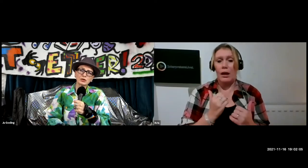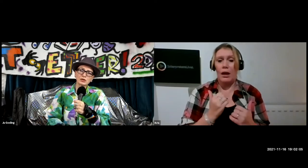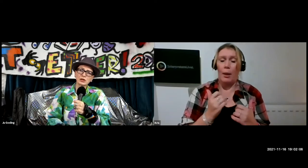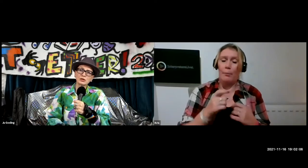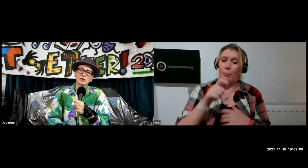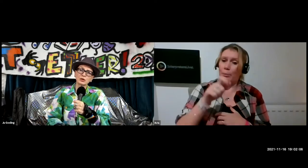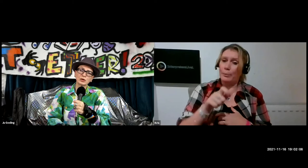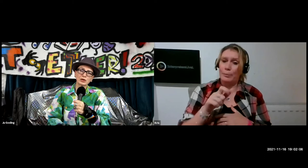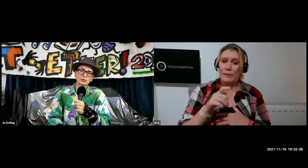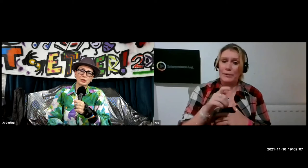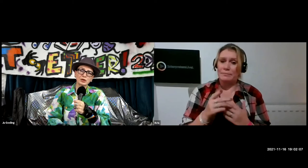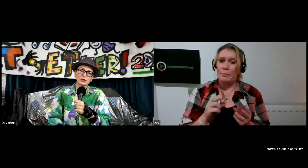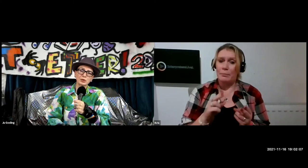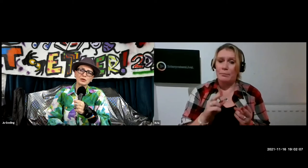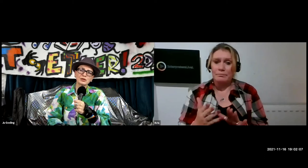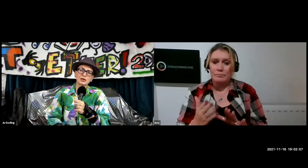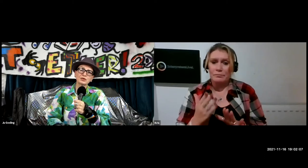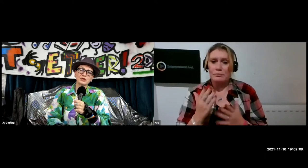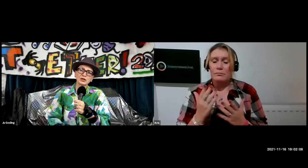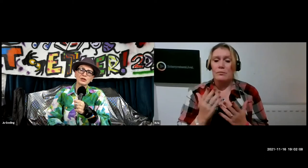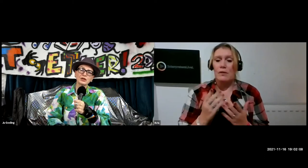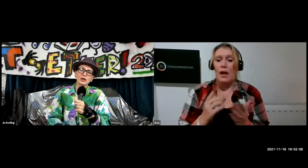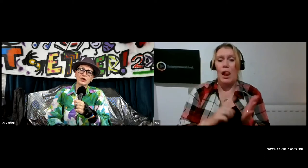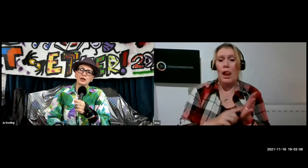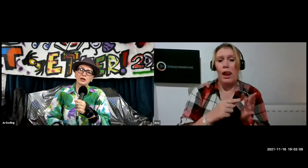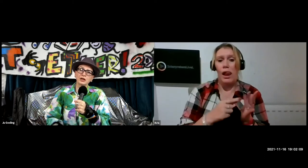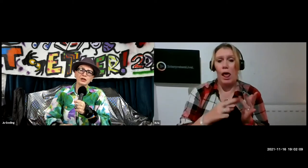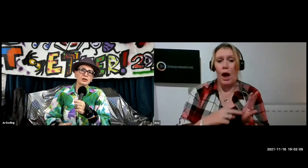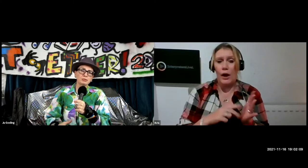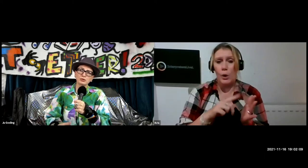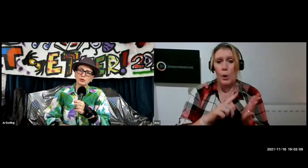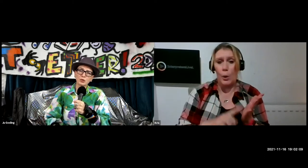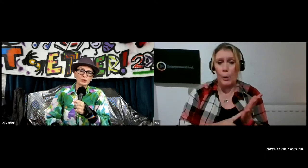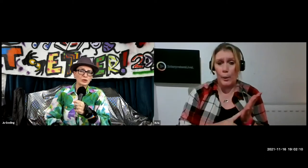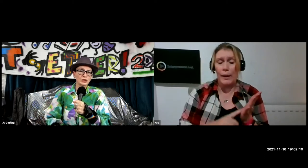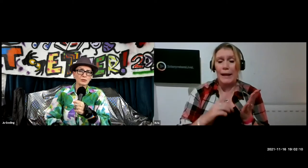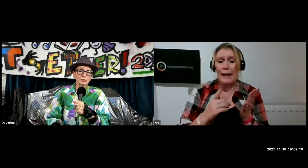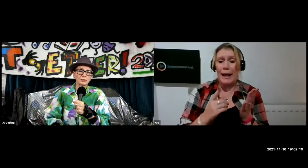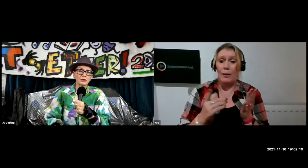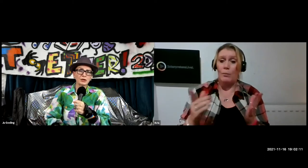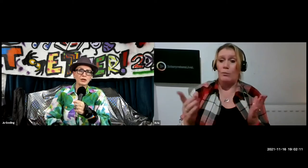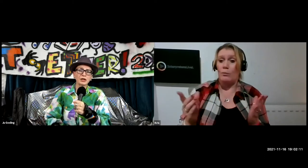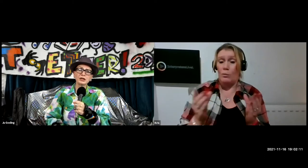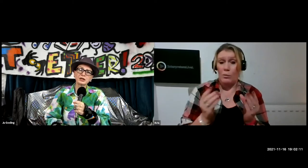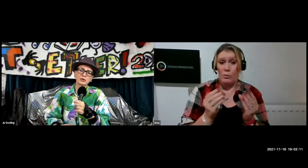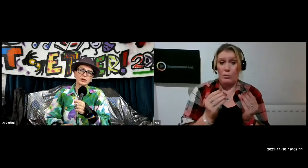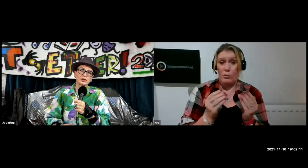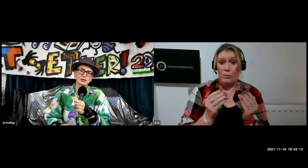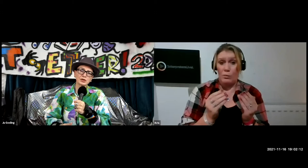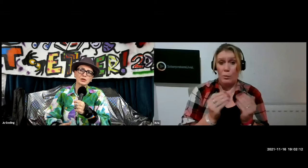over with the company in 2017 performed with the company, led a successful